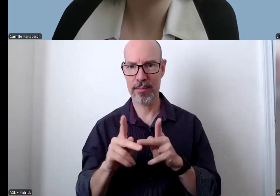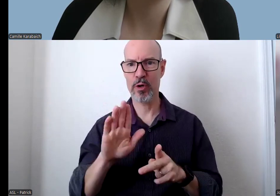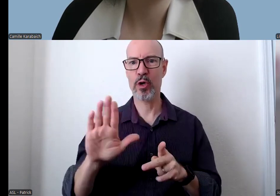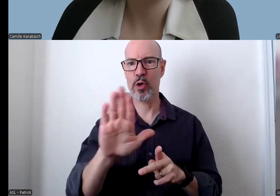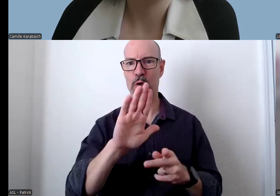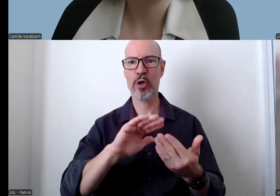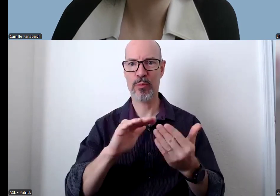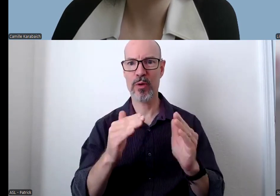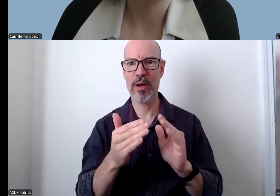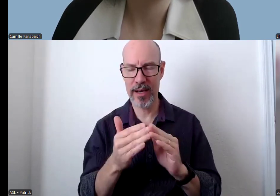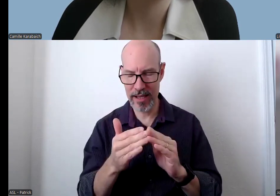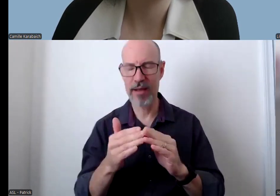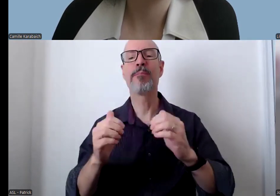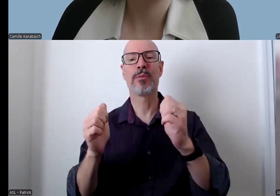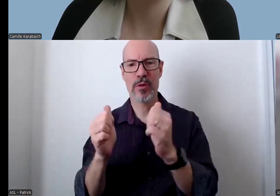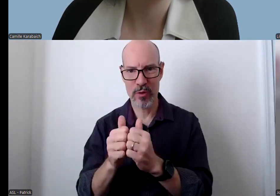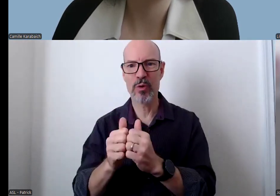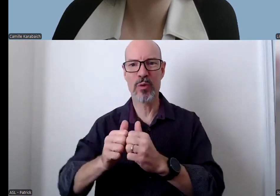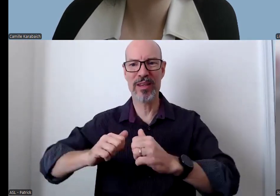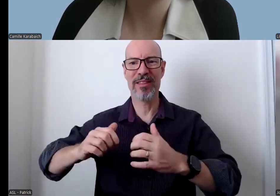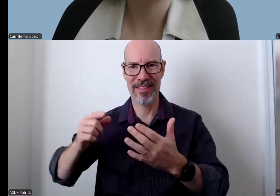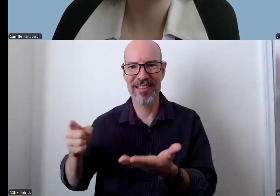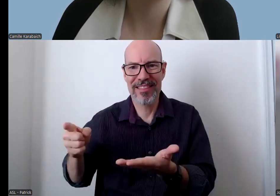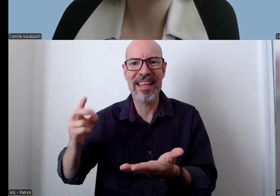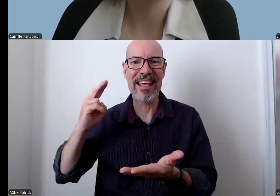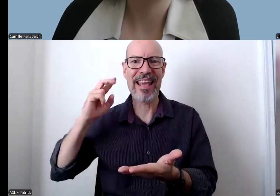What you're not going to be able to purchase KOORLT